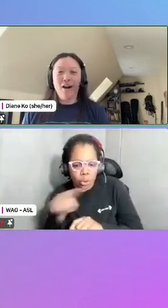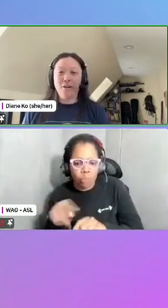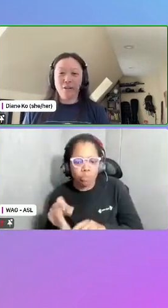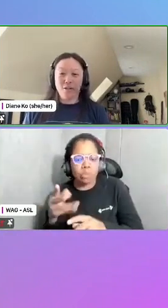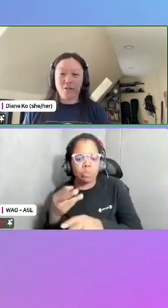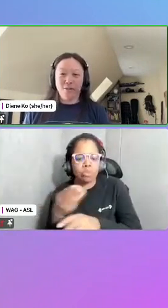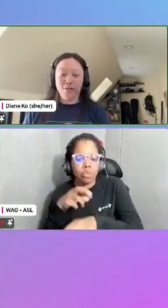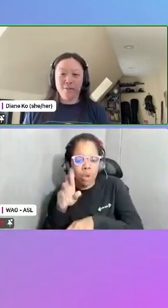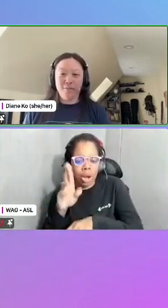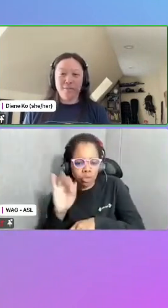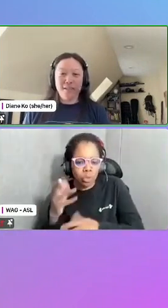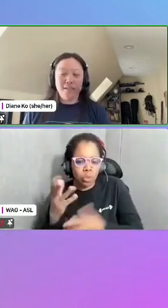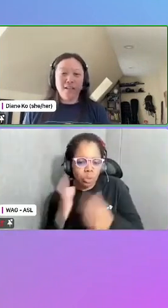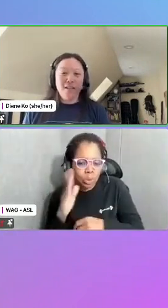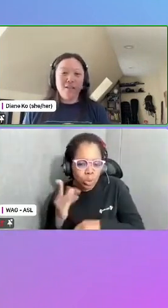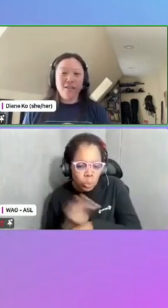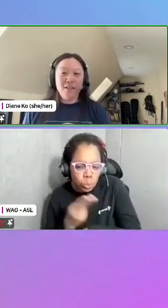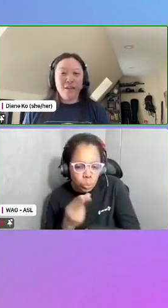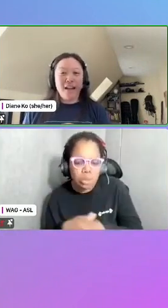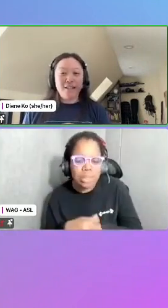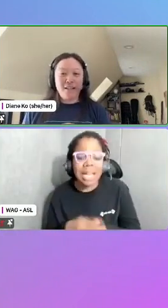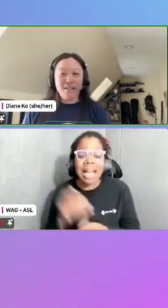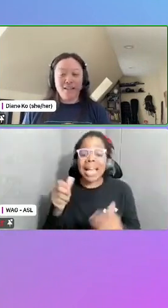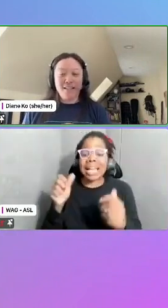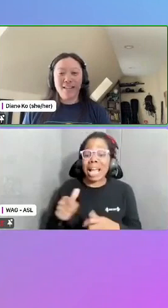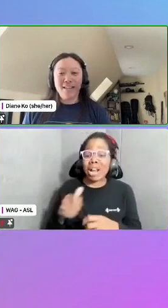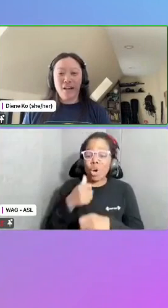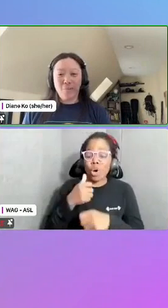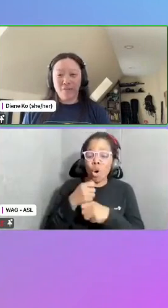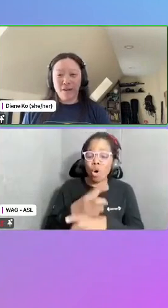fields, and others. Peerk in this example, I have a